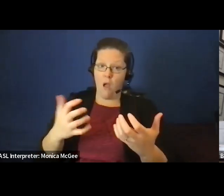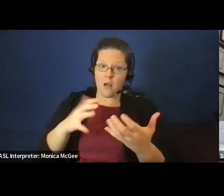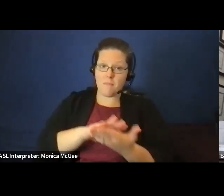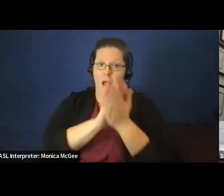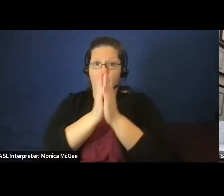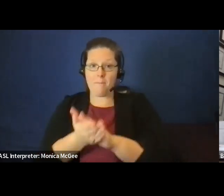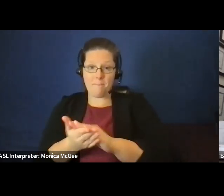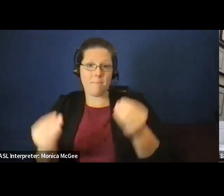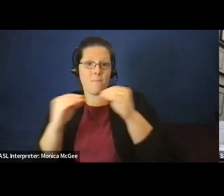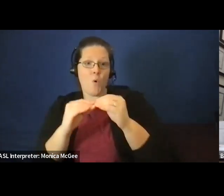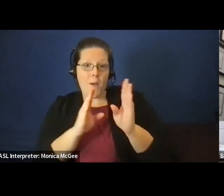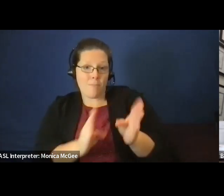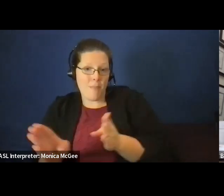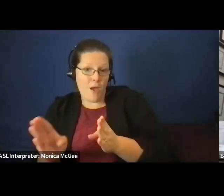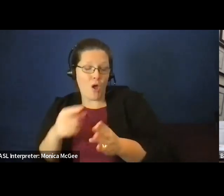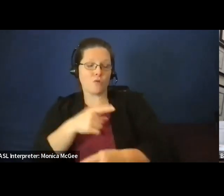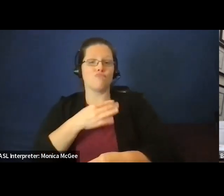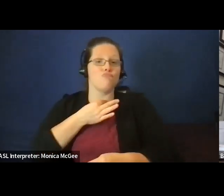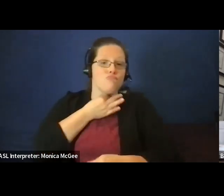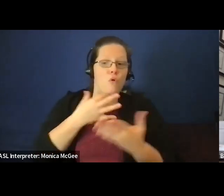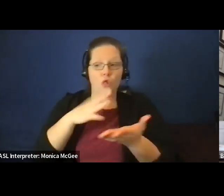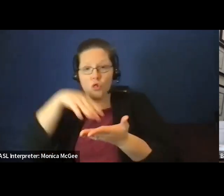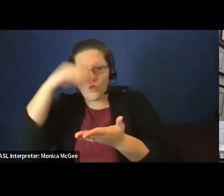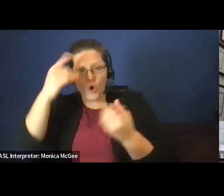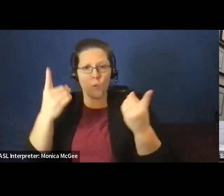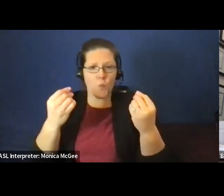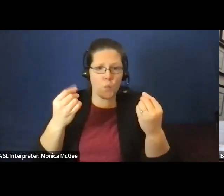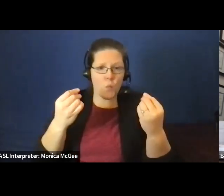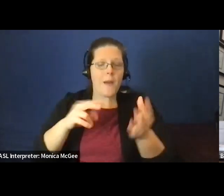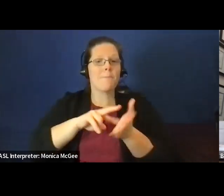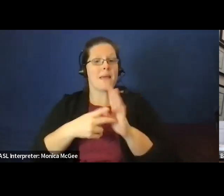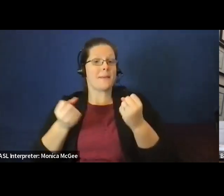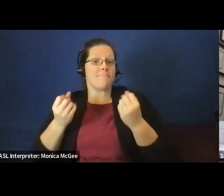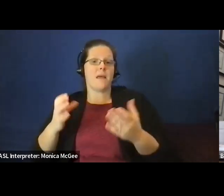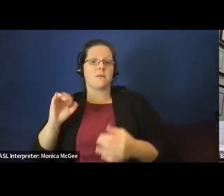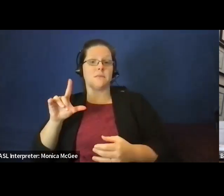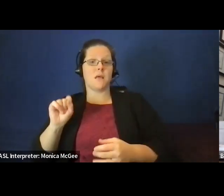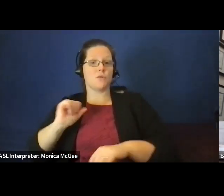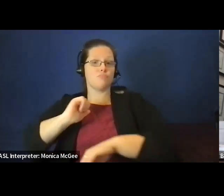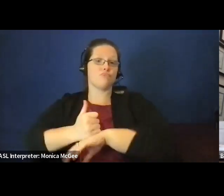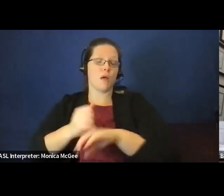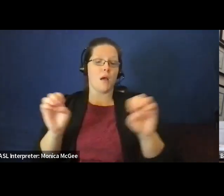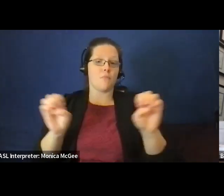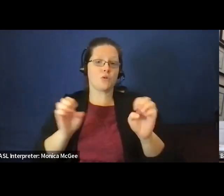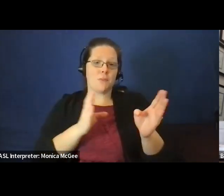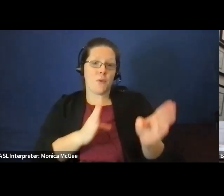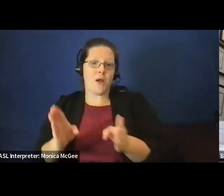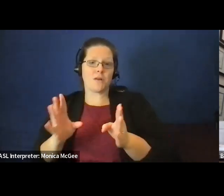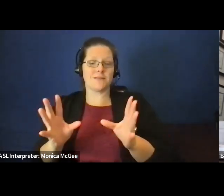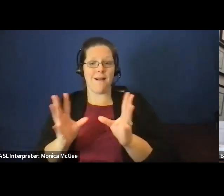to do that. As a CIL , we can ask our consumers are you prepared? Are you interested in learning more about being